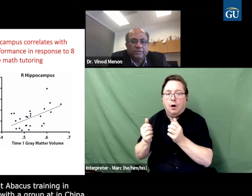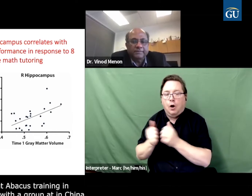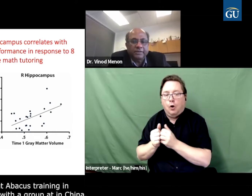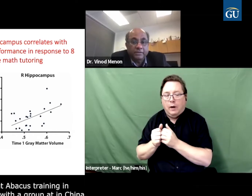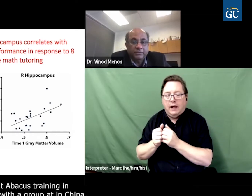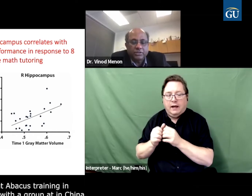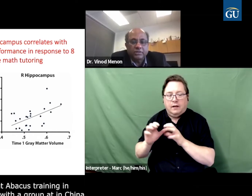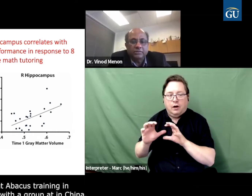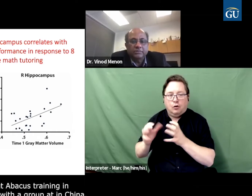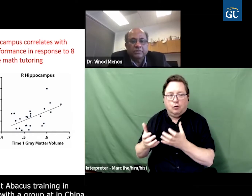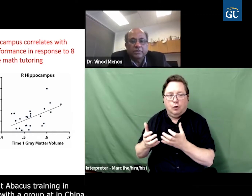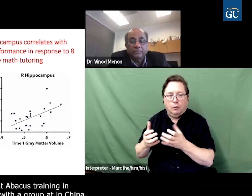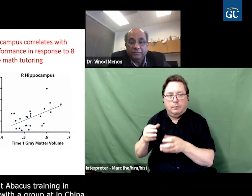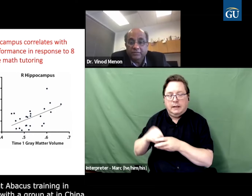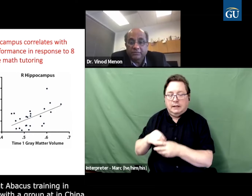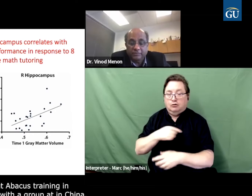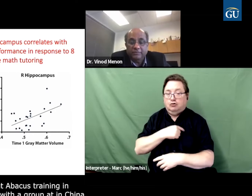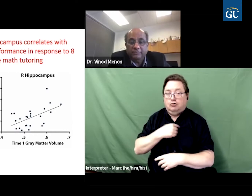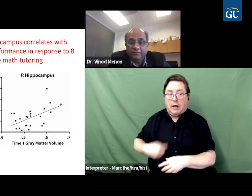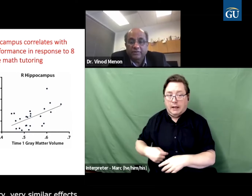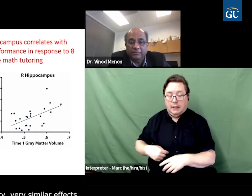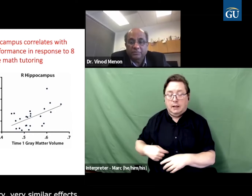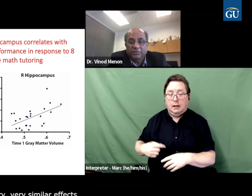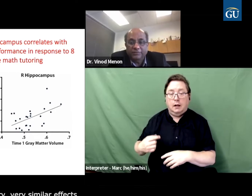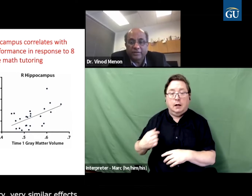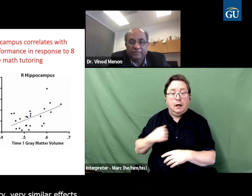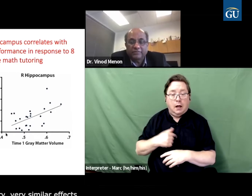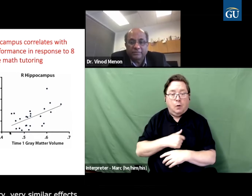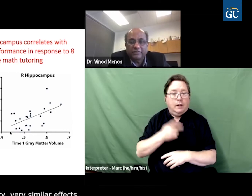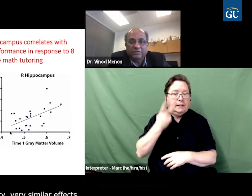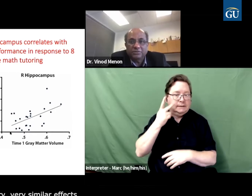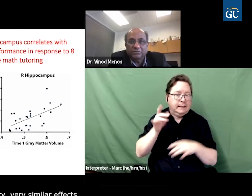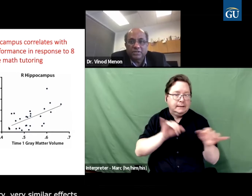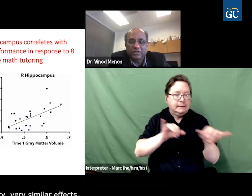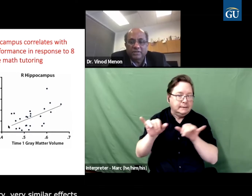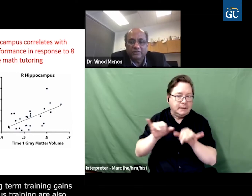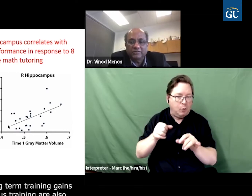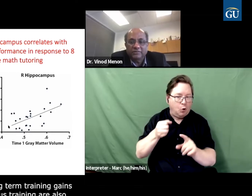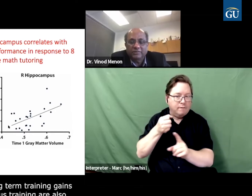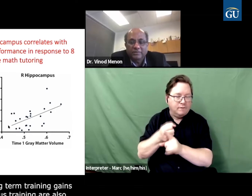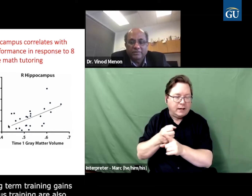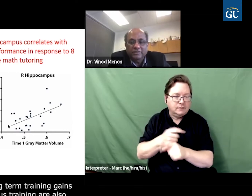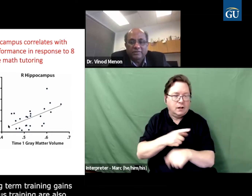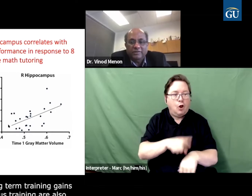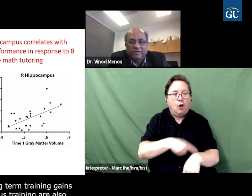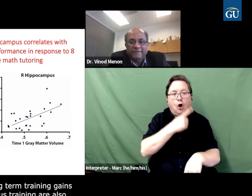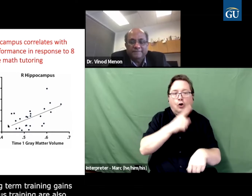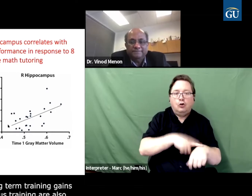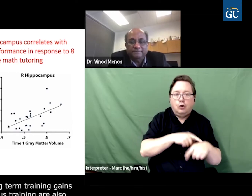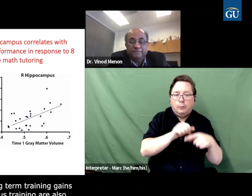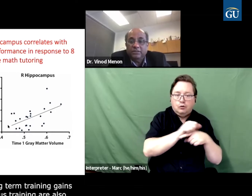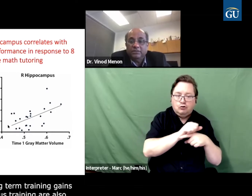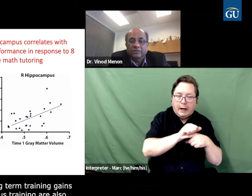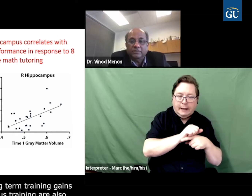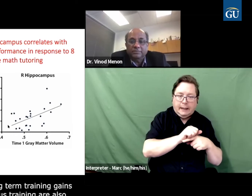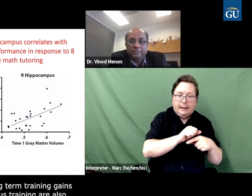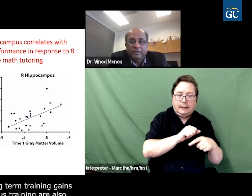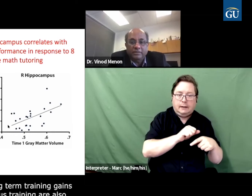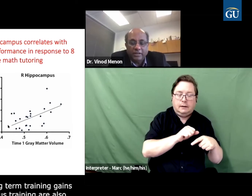group at in china we very see some very similar effects the long-term training gains